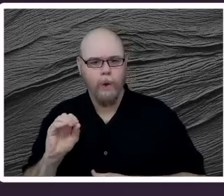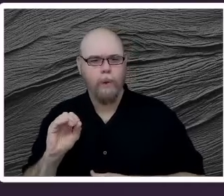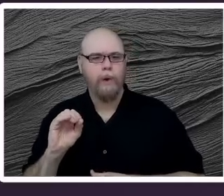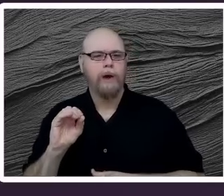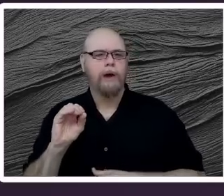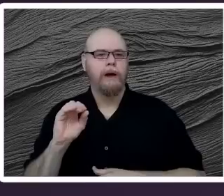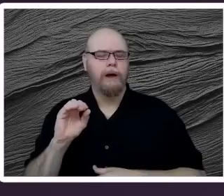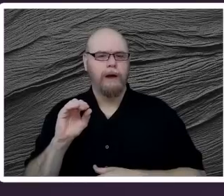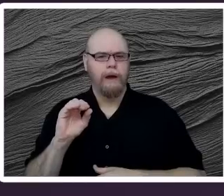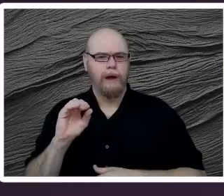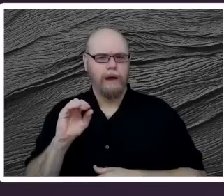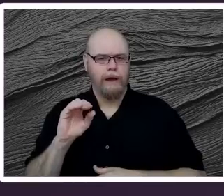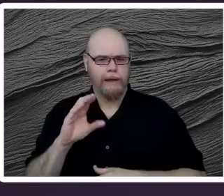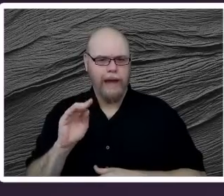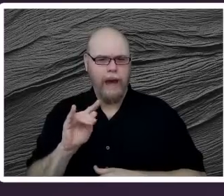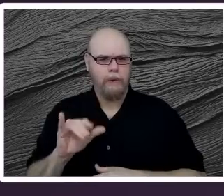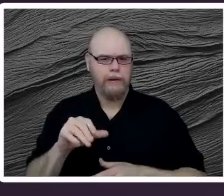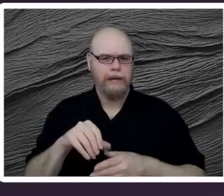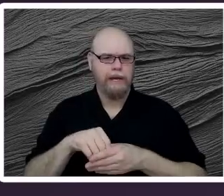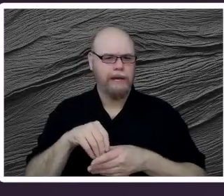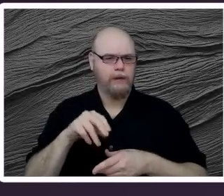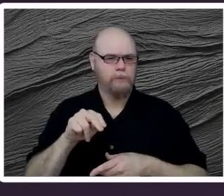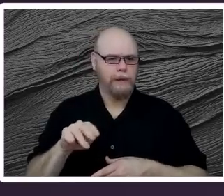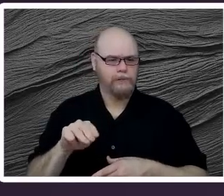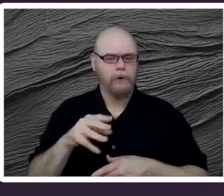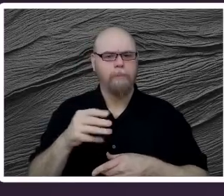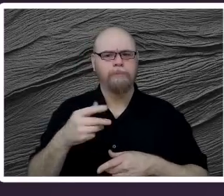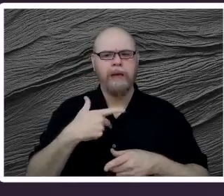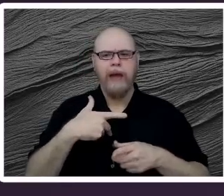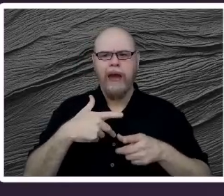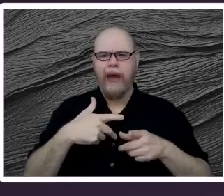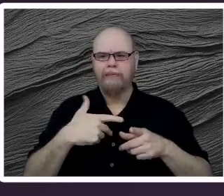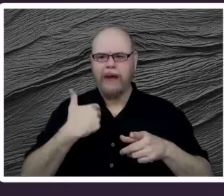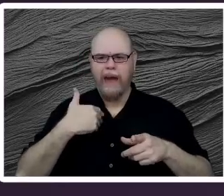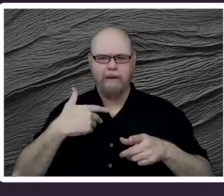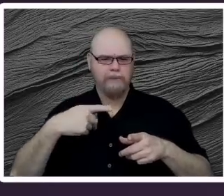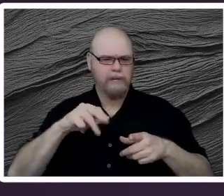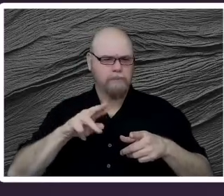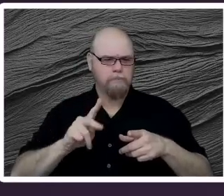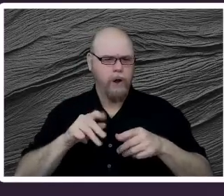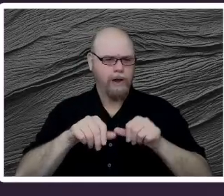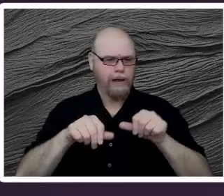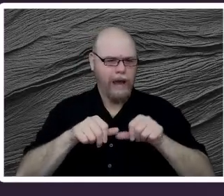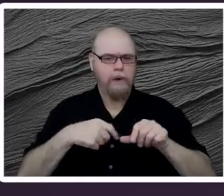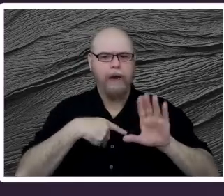and spread the posters out over a fairly wide area and made it a scavenger hunt to find all